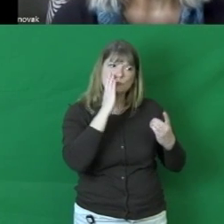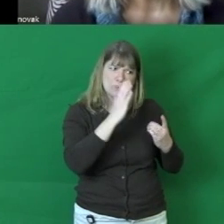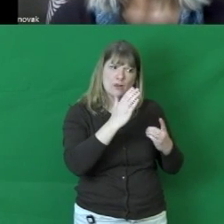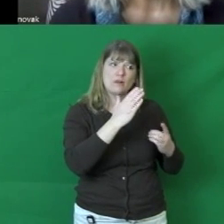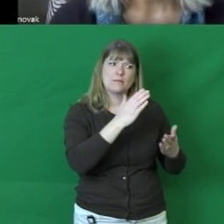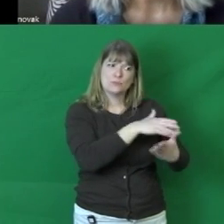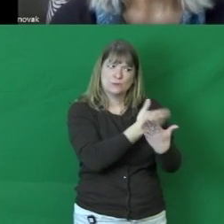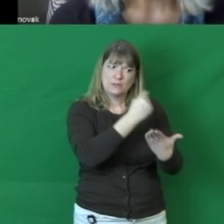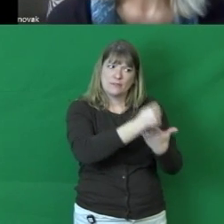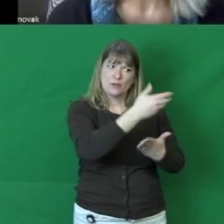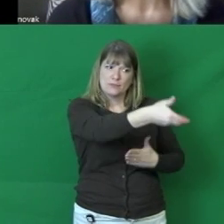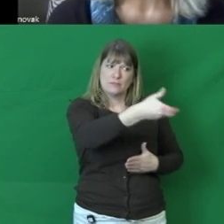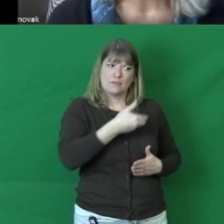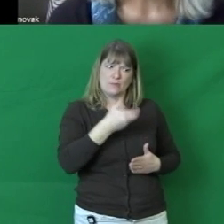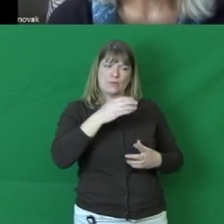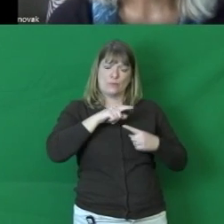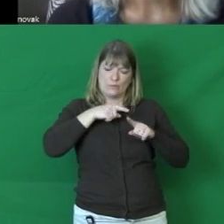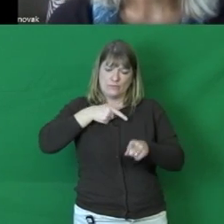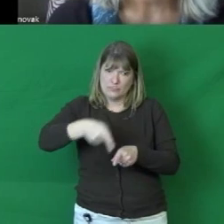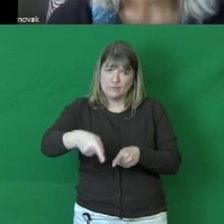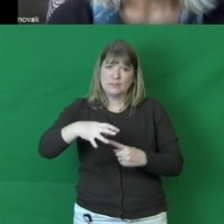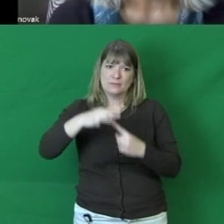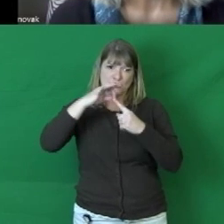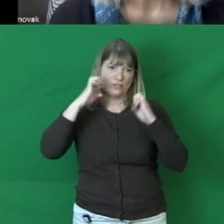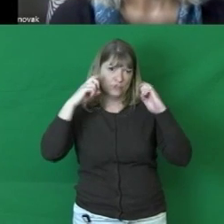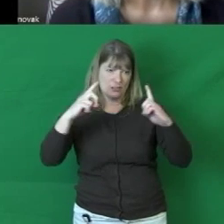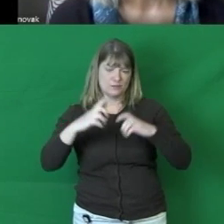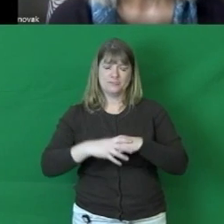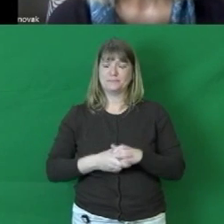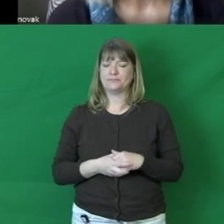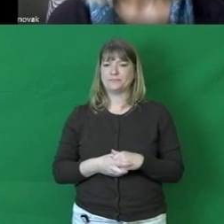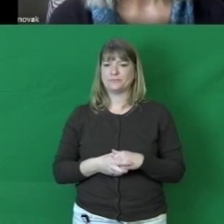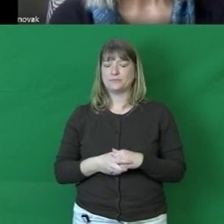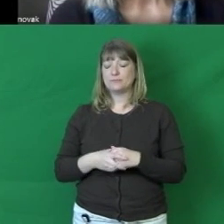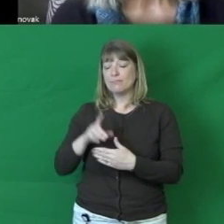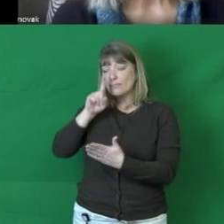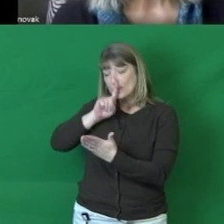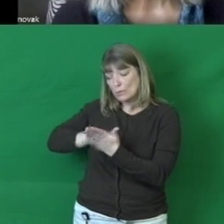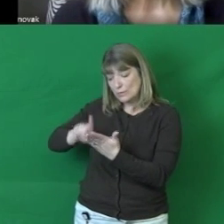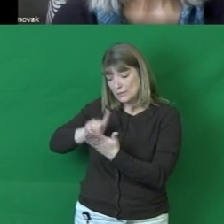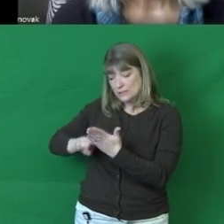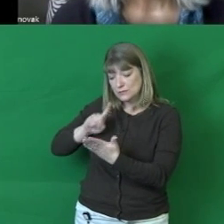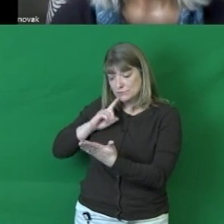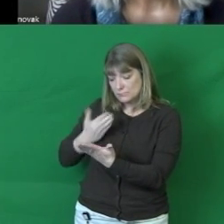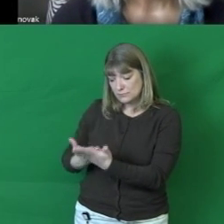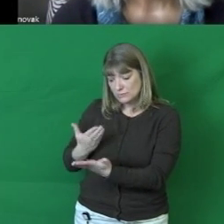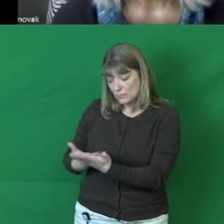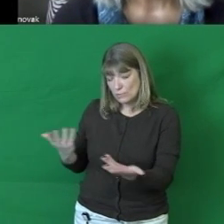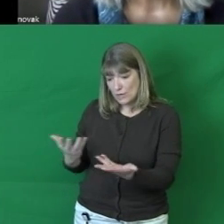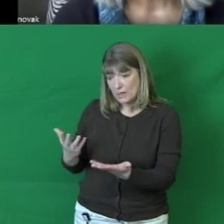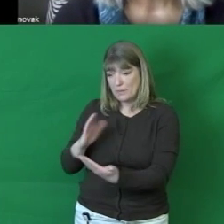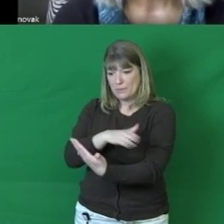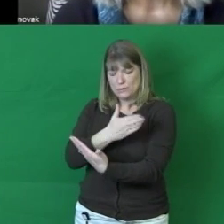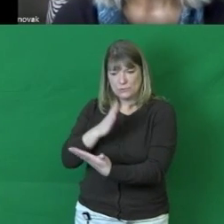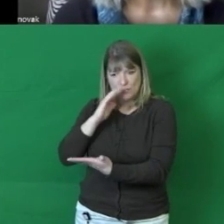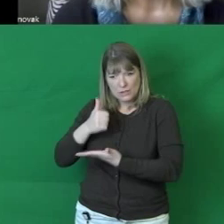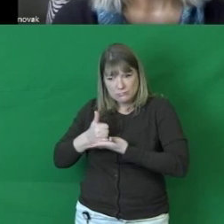hire music therapists in special education settings. Research has indicated that music can aid